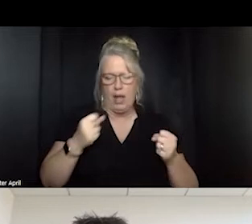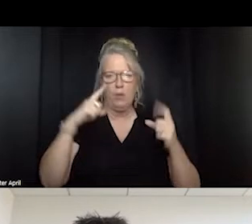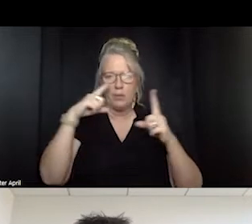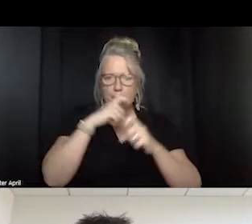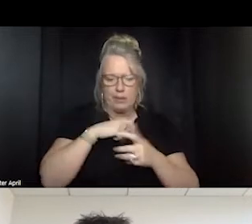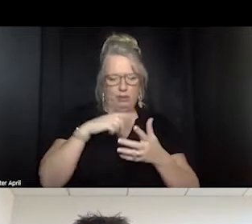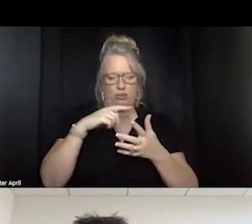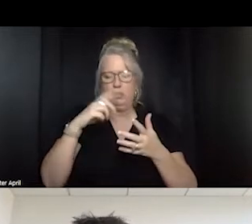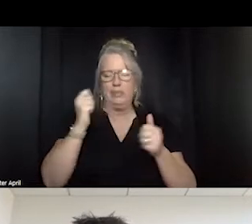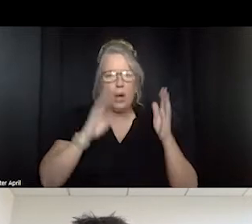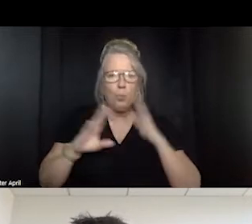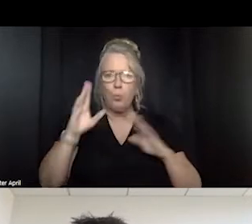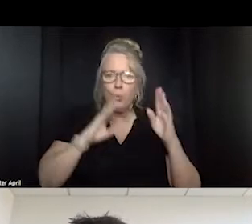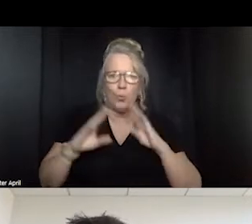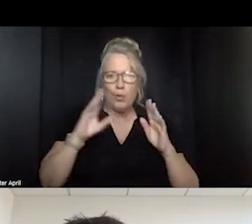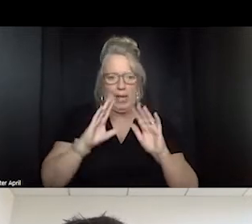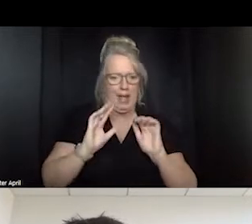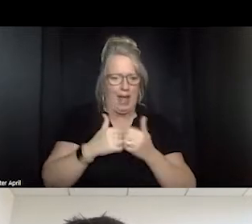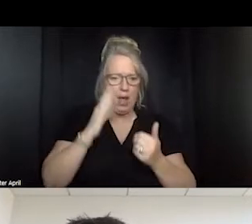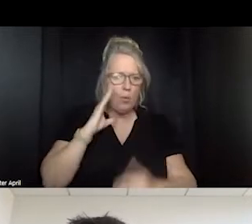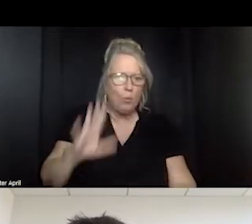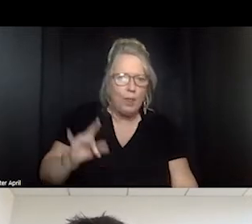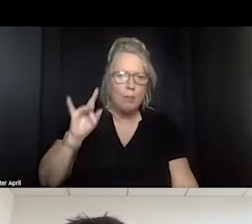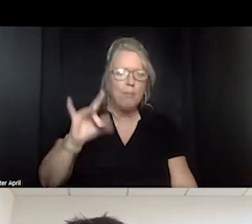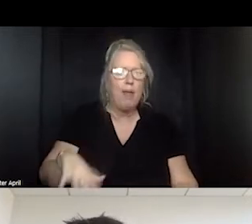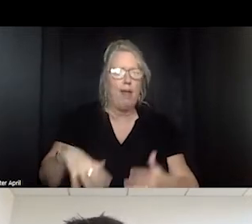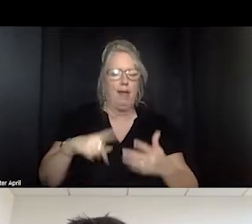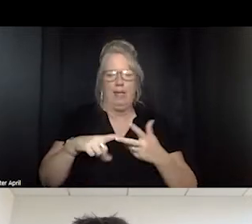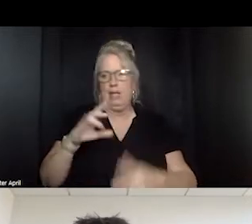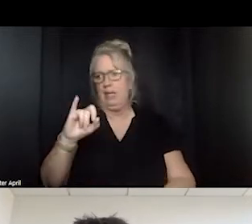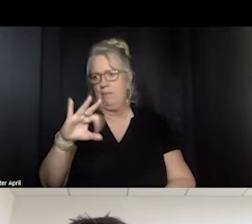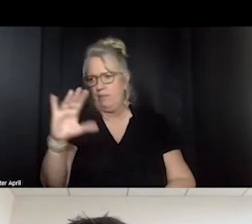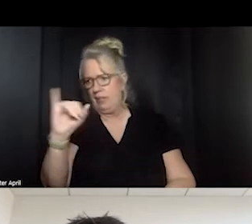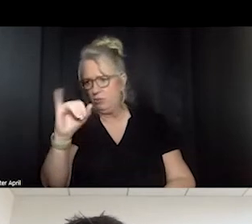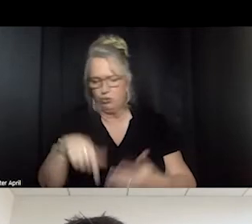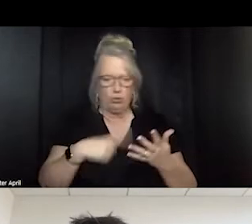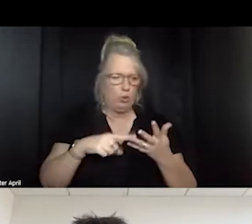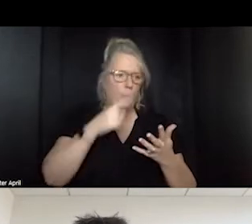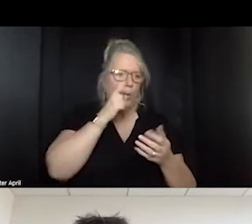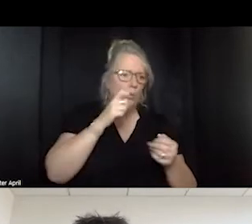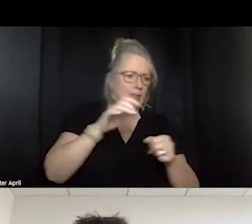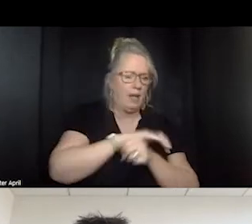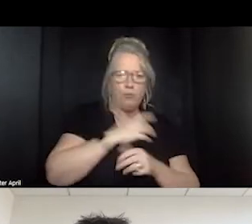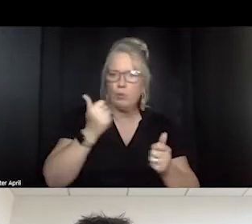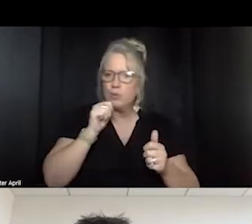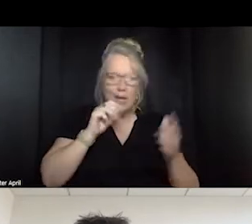NOT WORRIED HOW THEY WERE GOING TO PAY ONCE THEIR INSURANCE STATUS, WHO IS COVERING. AND, PROBABLY